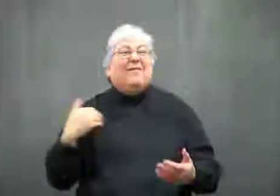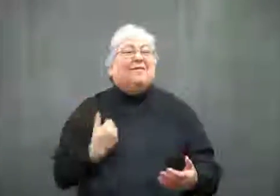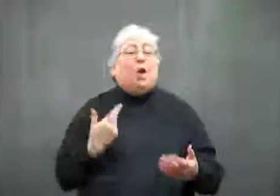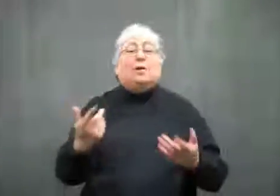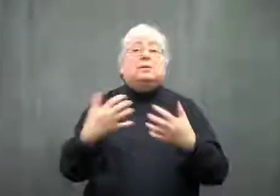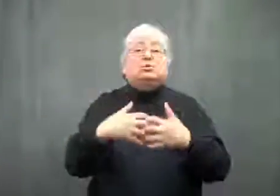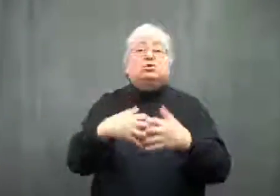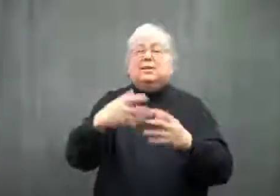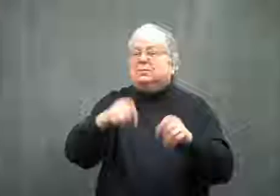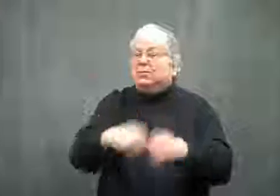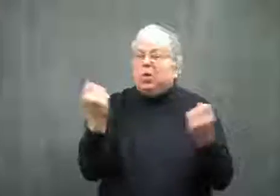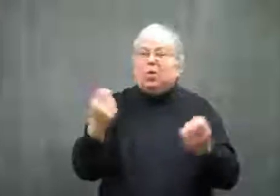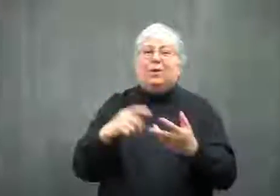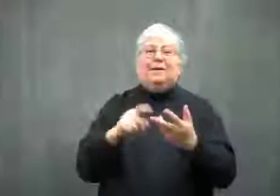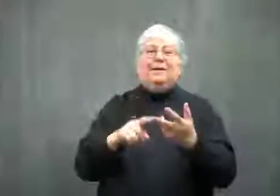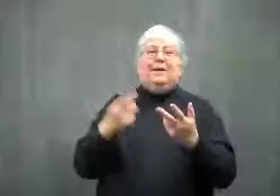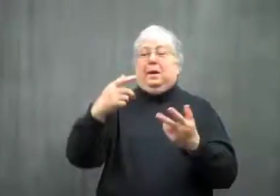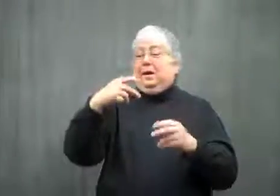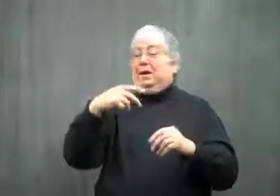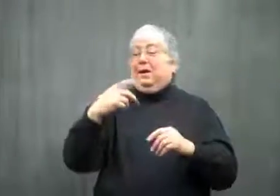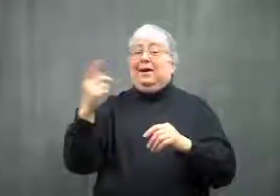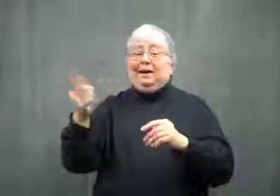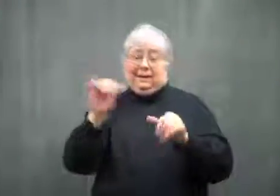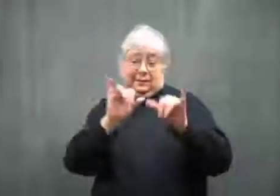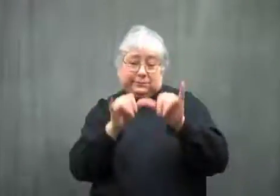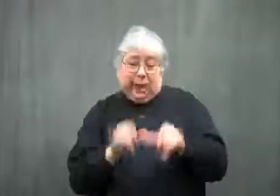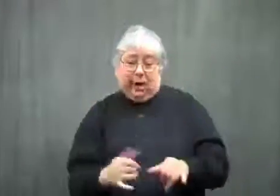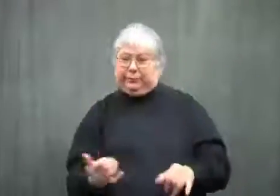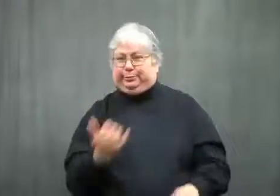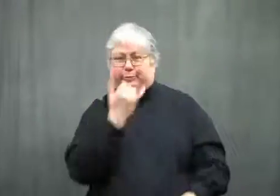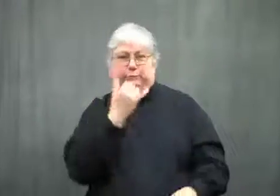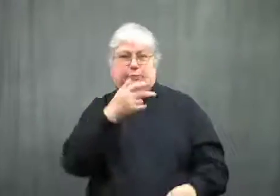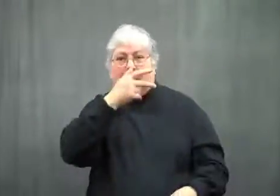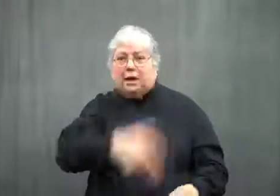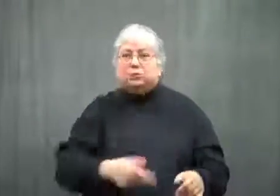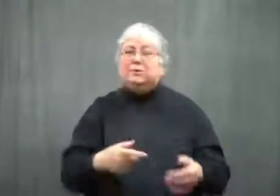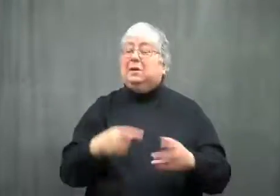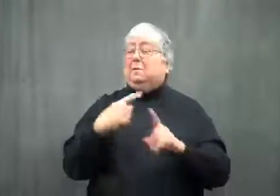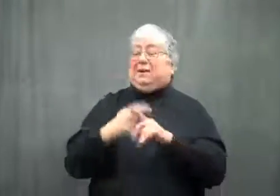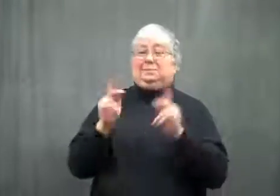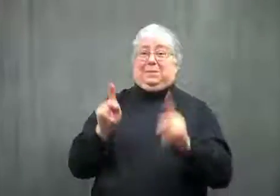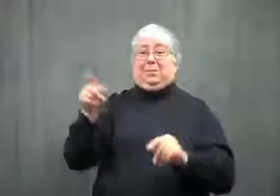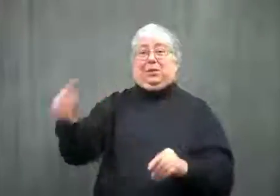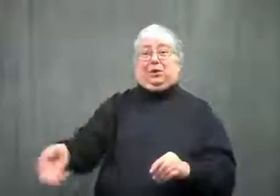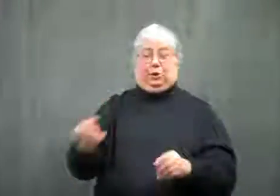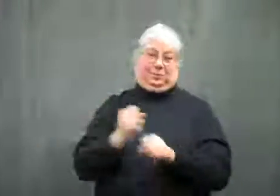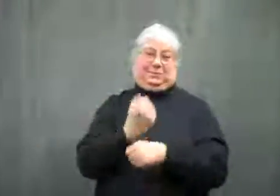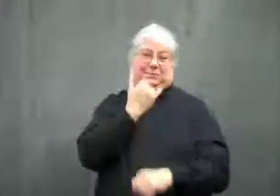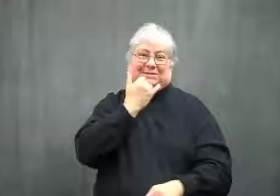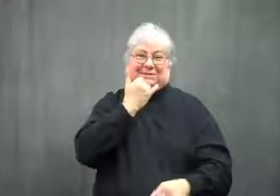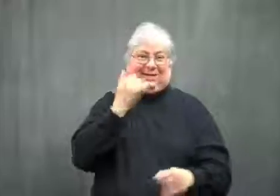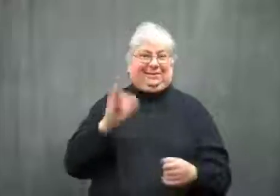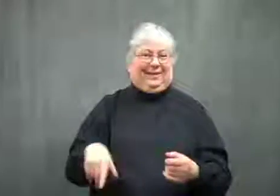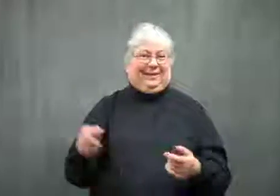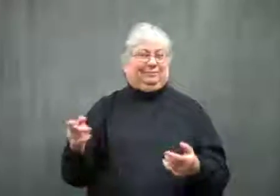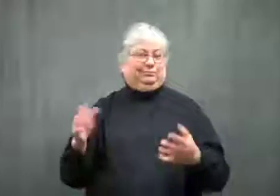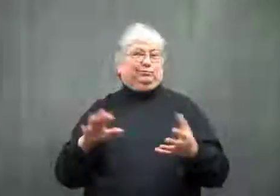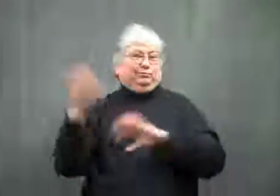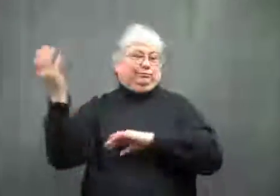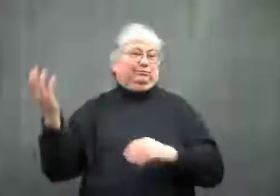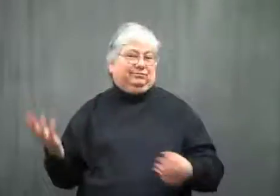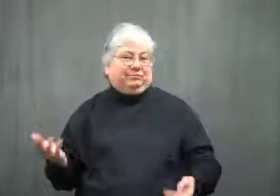It was caused by mechanical failure, poor design and human error.